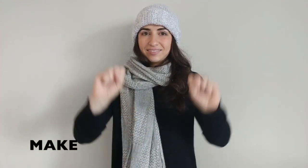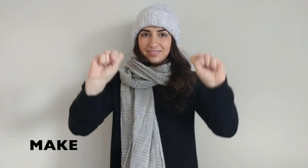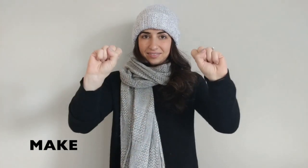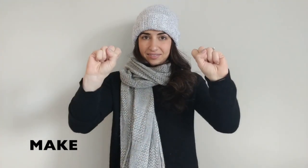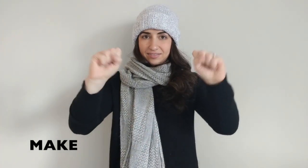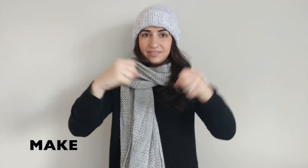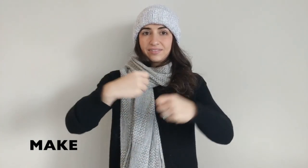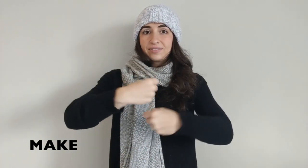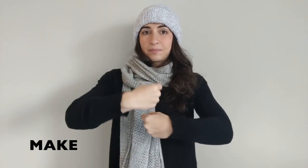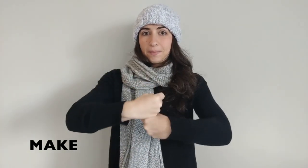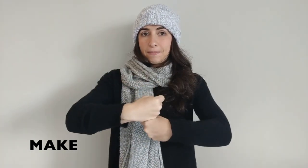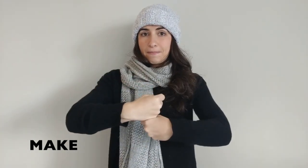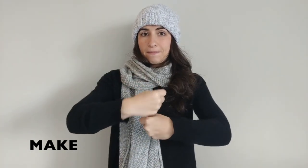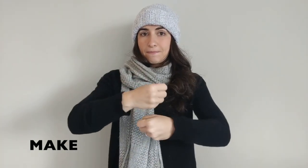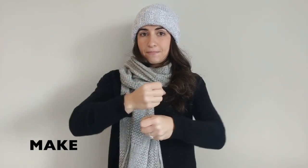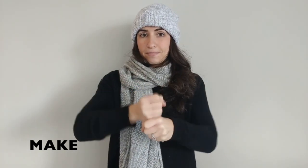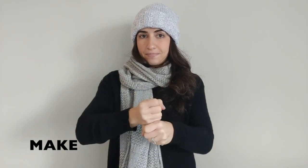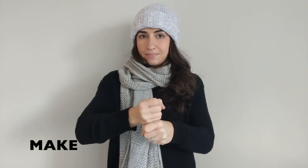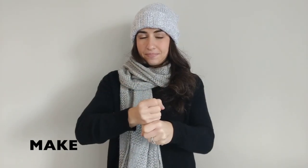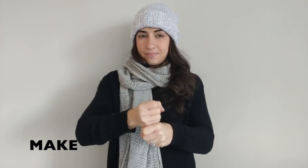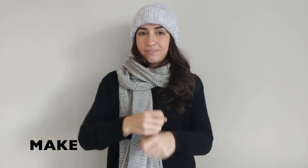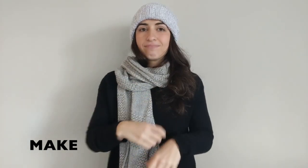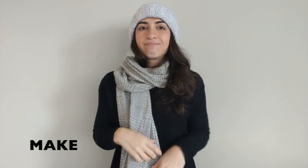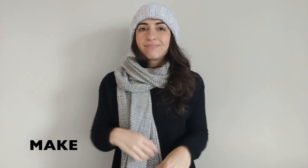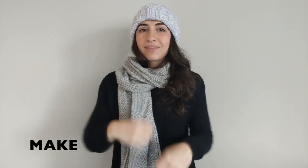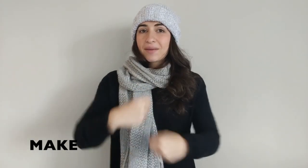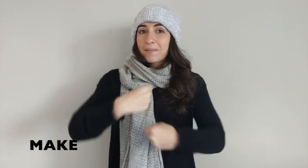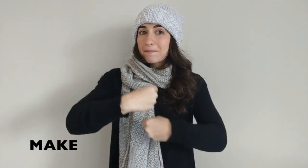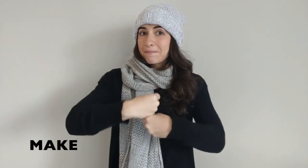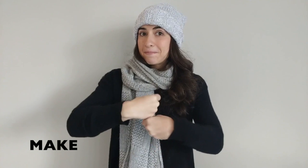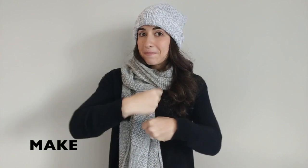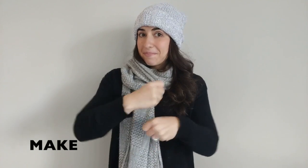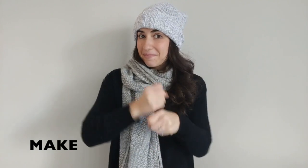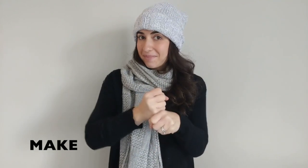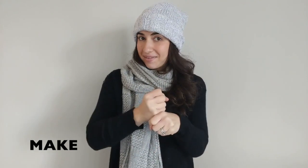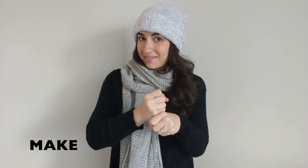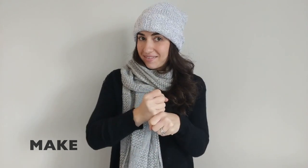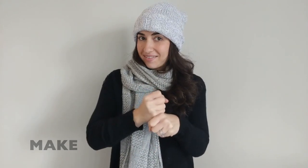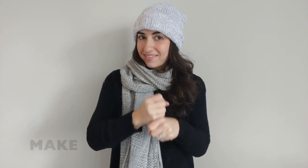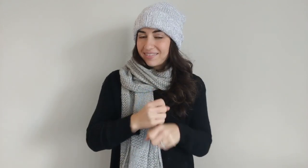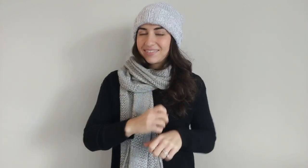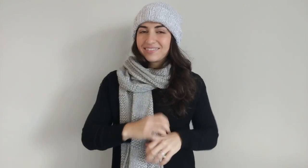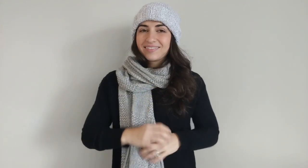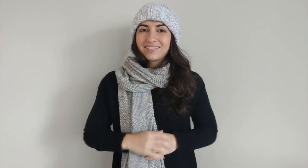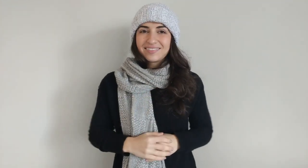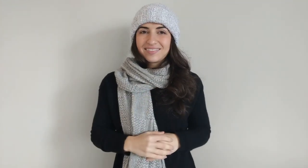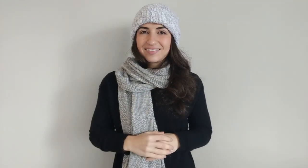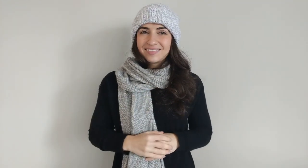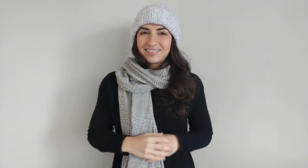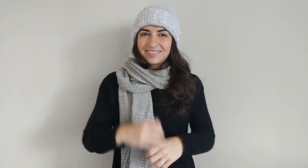The "S" handshape -- the hands start together, and then come apart, and together